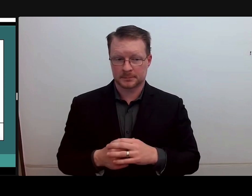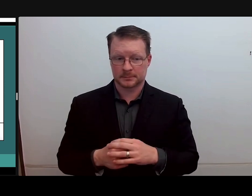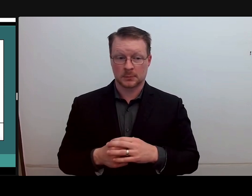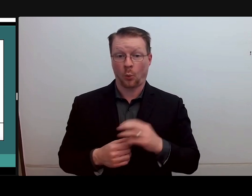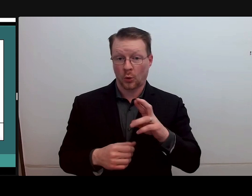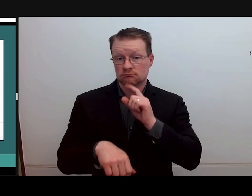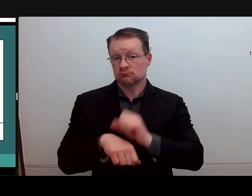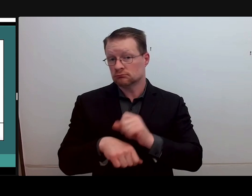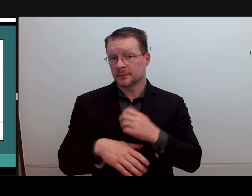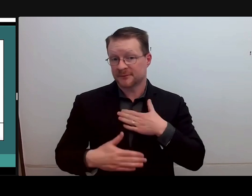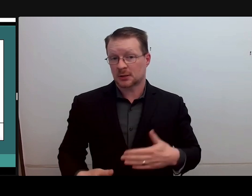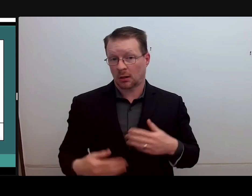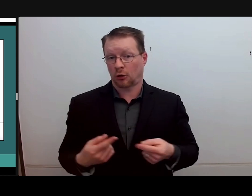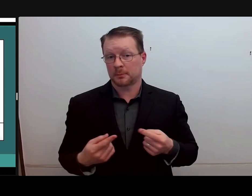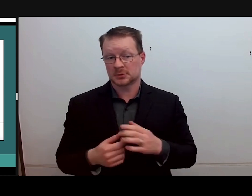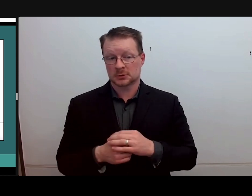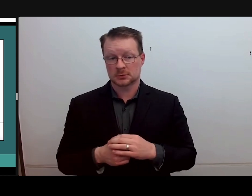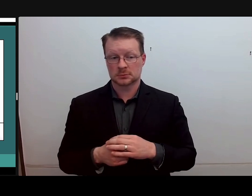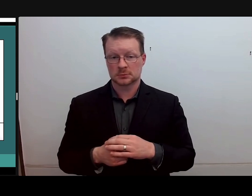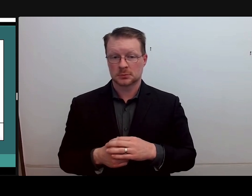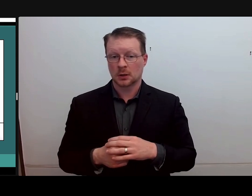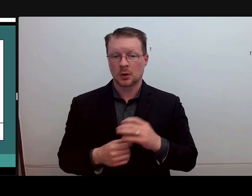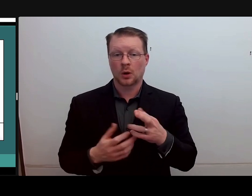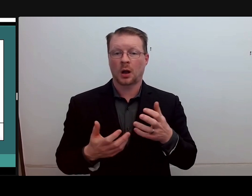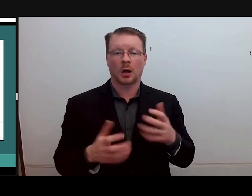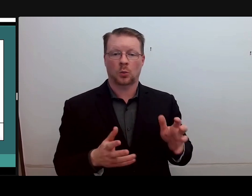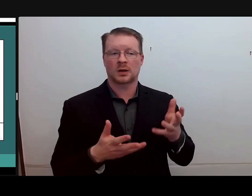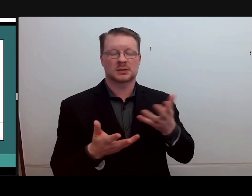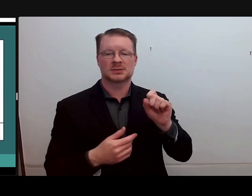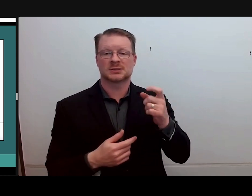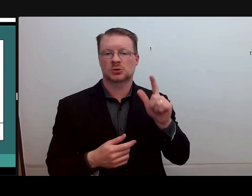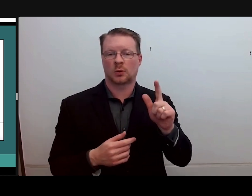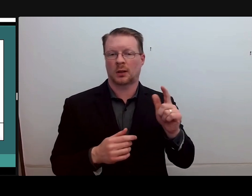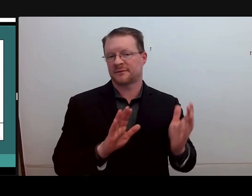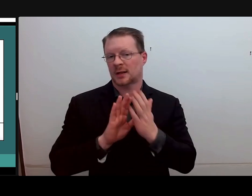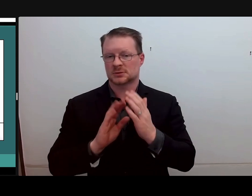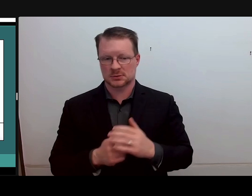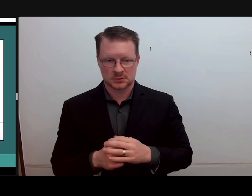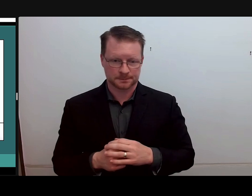of physical harm or violence or actual physical harm or violence, unwanted sexual advances.